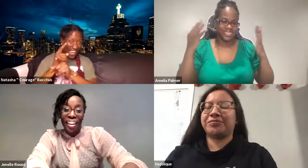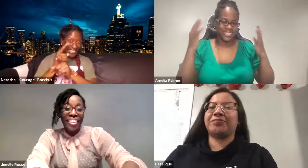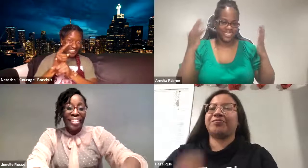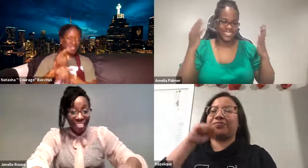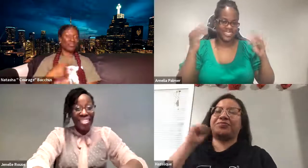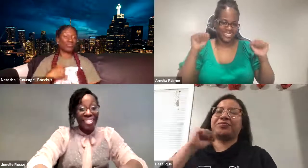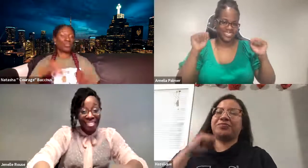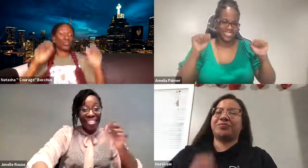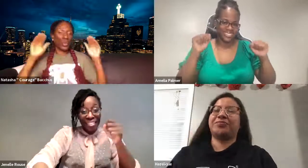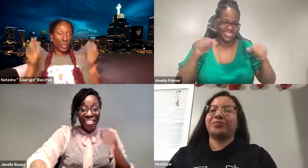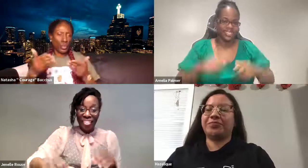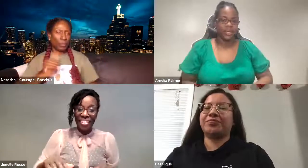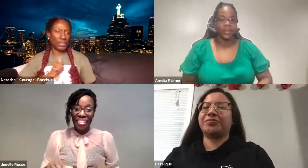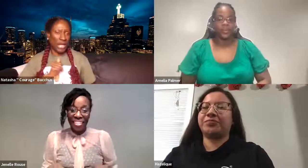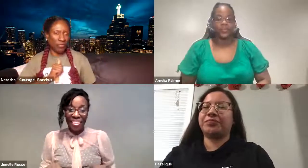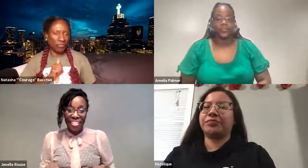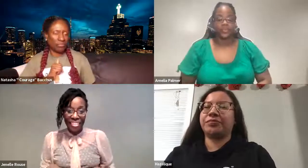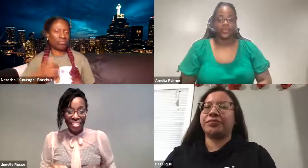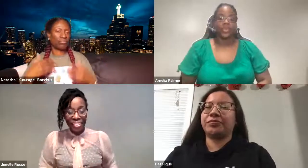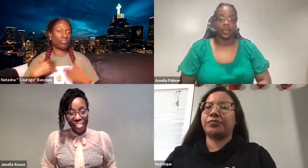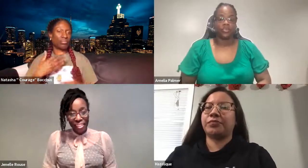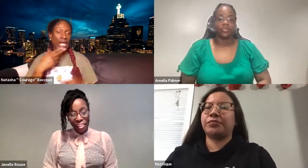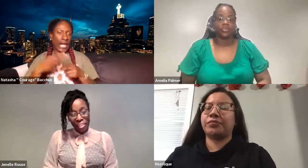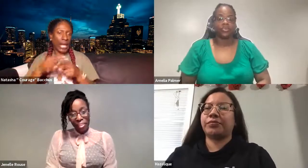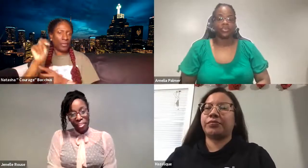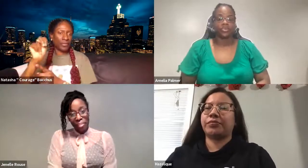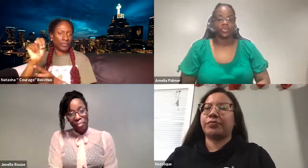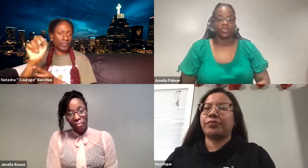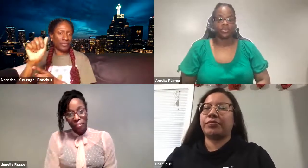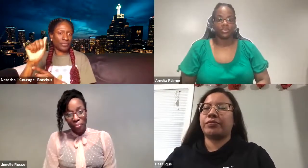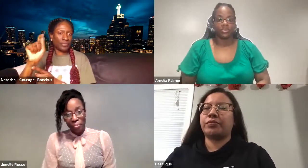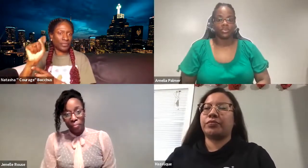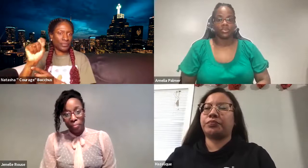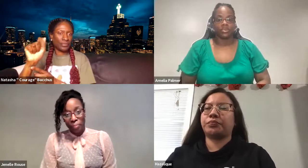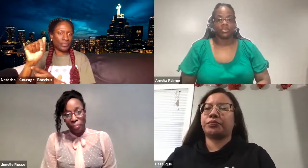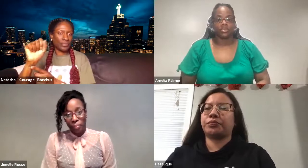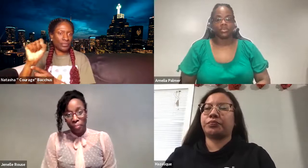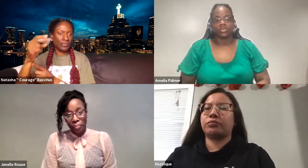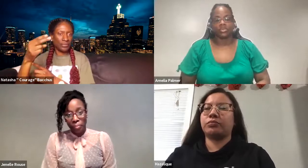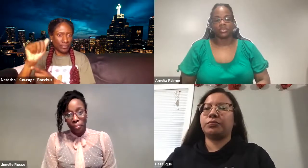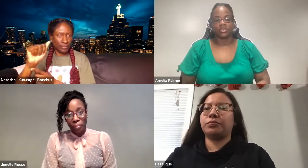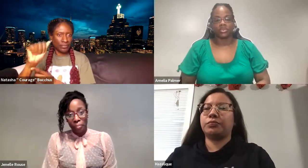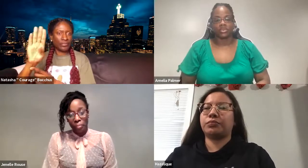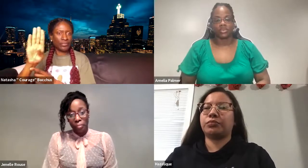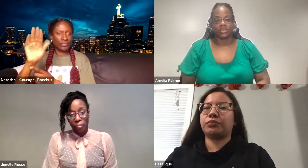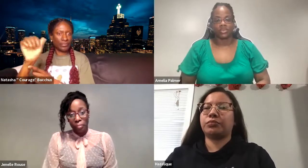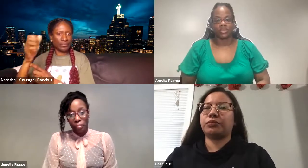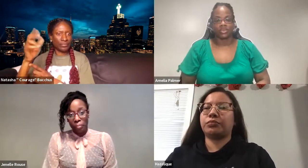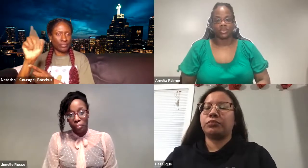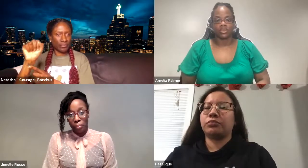right yes says amelia, jenelle and dominique - i'll introduce myself my name is natasha